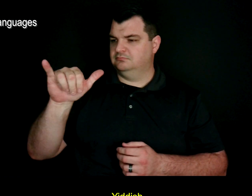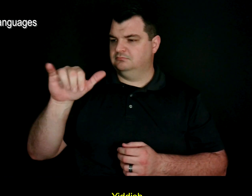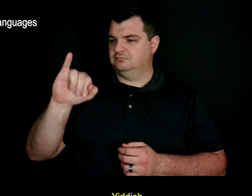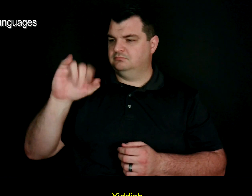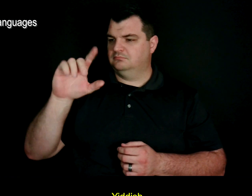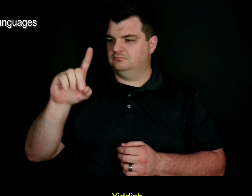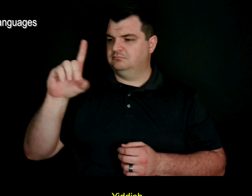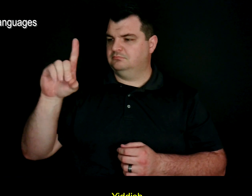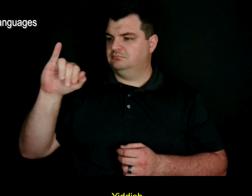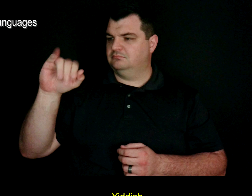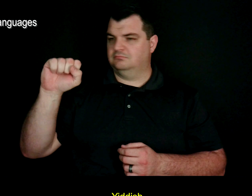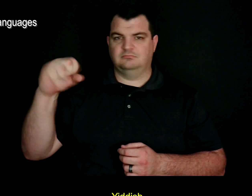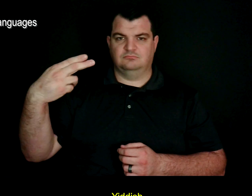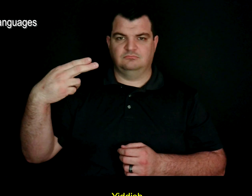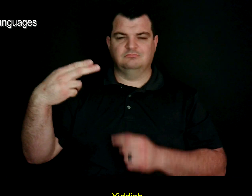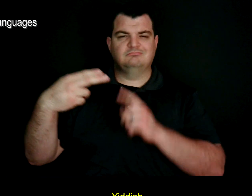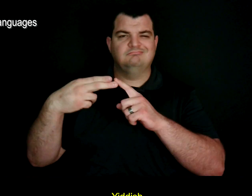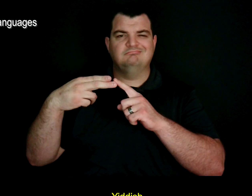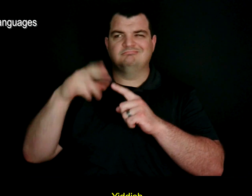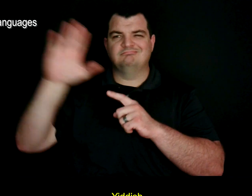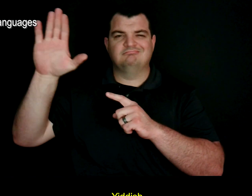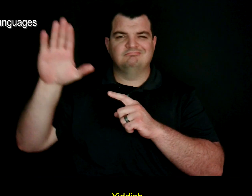Yiddish,